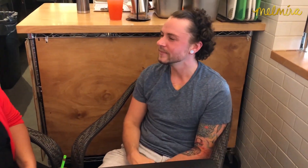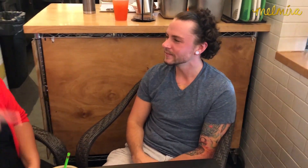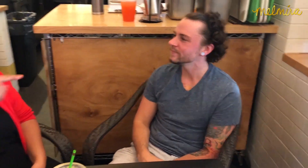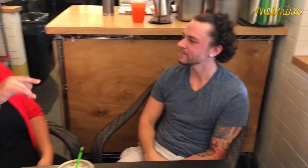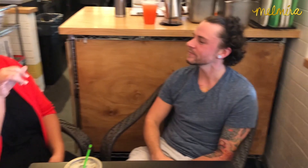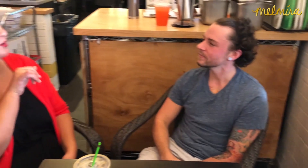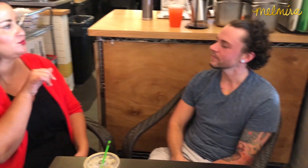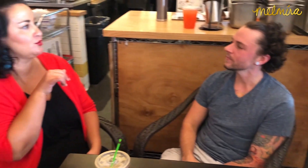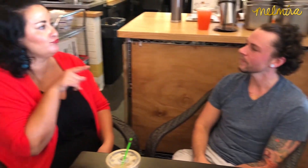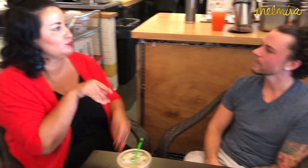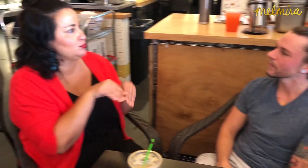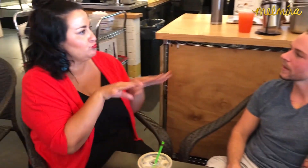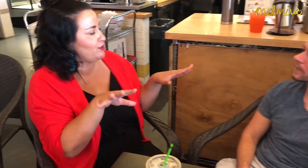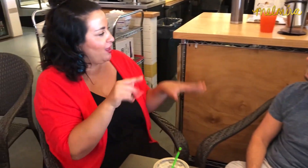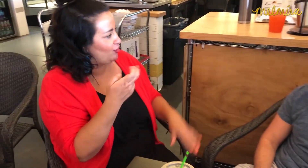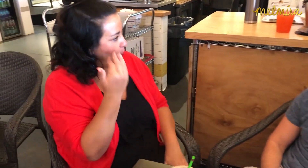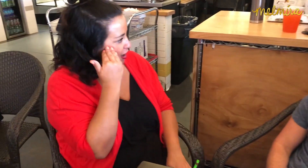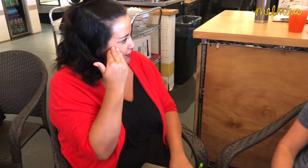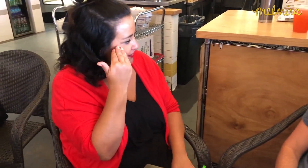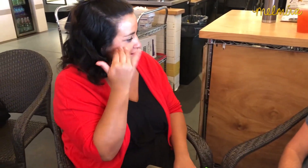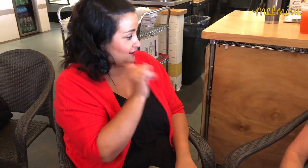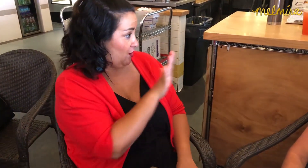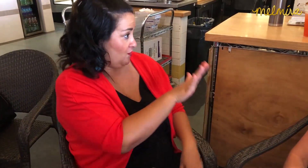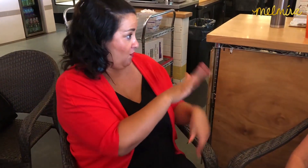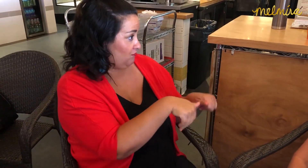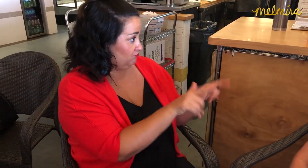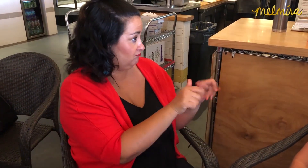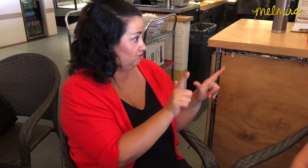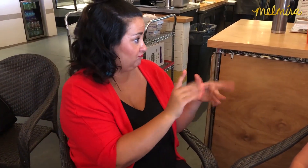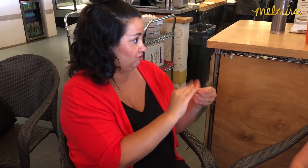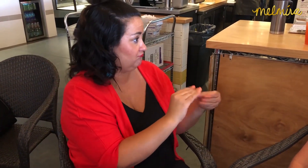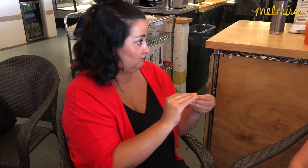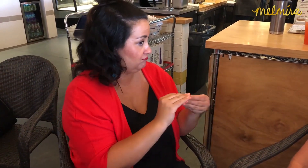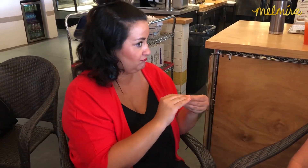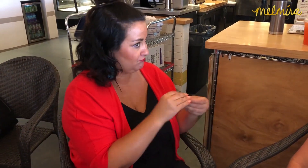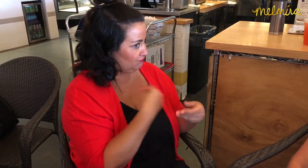Spreading awareness. Like your vlogs.